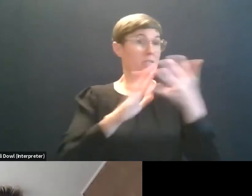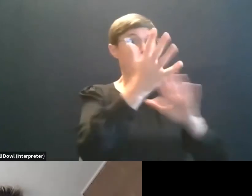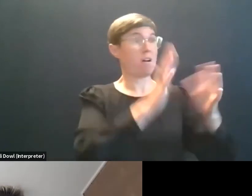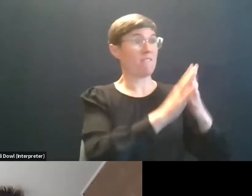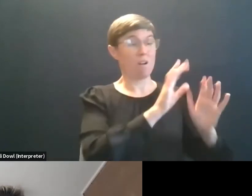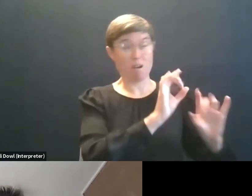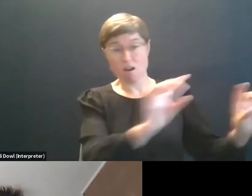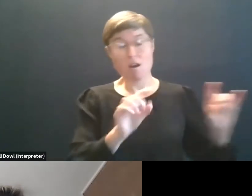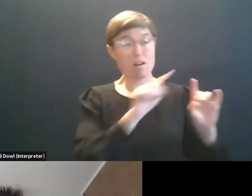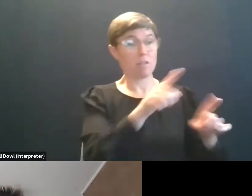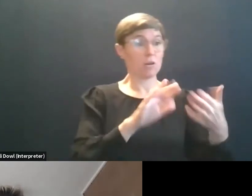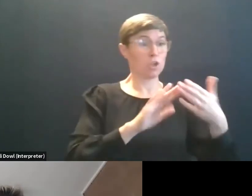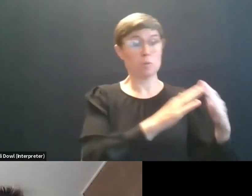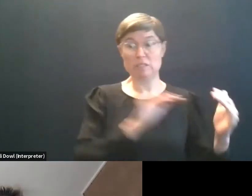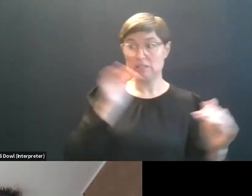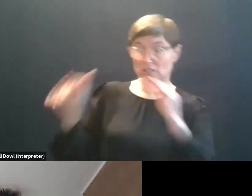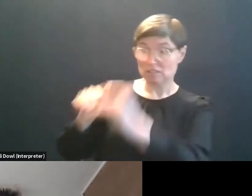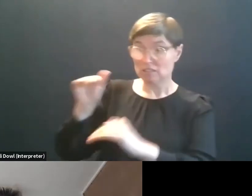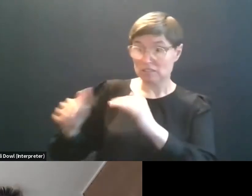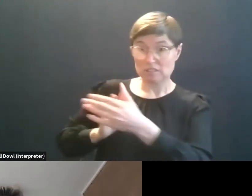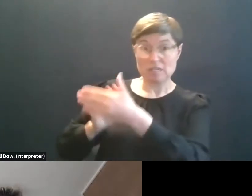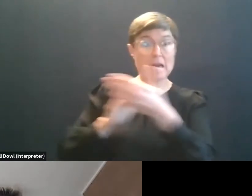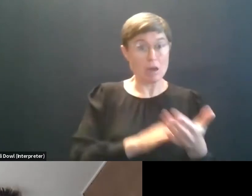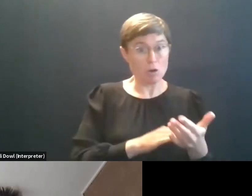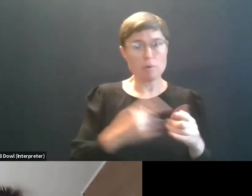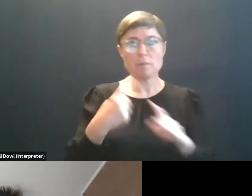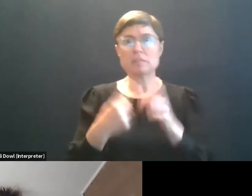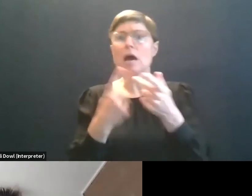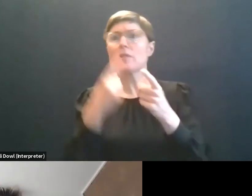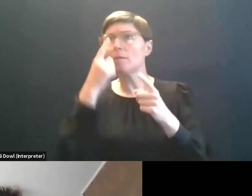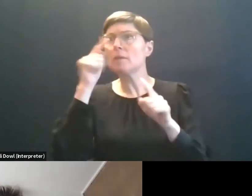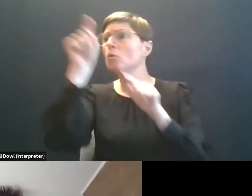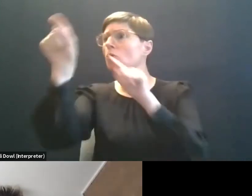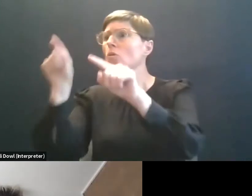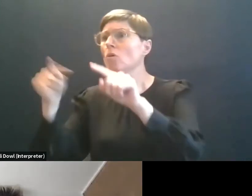from Australians generally who found that a very anxious time as they watched night